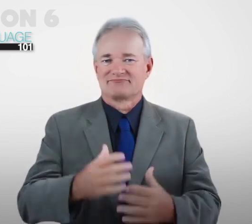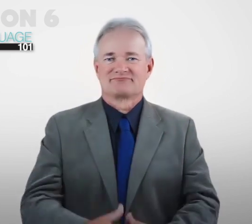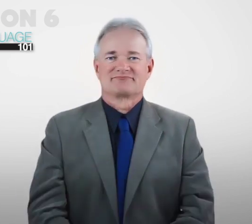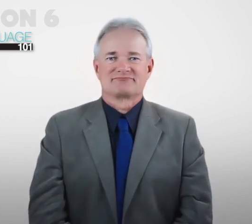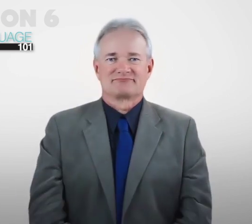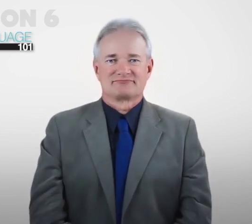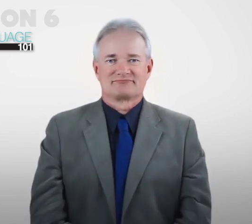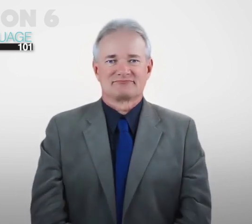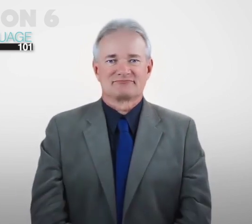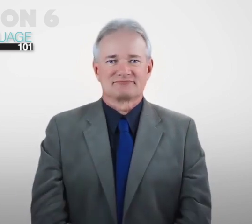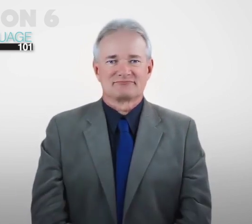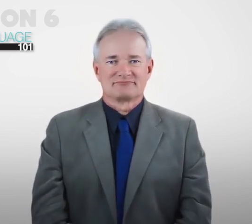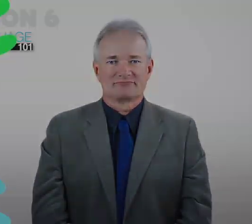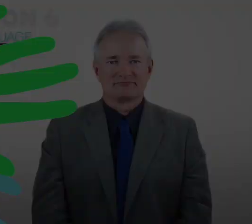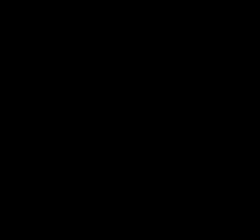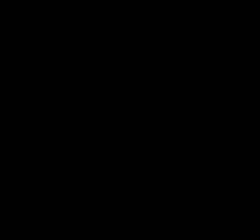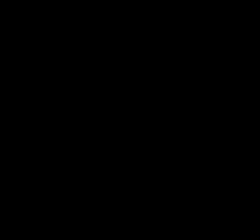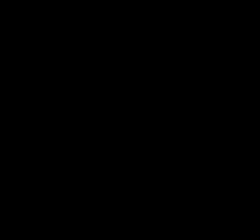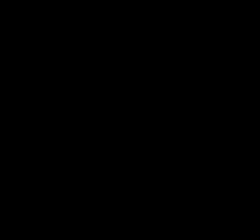It's a good conversation. (air whooshing)